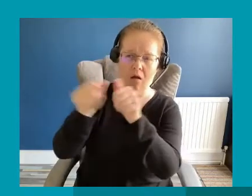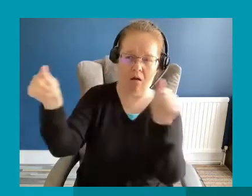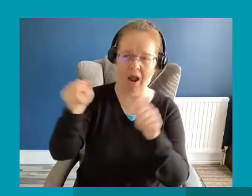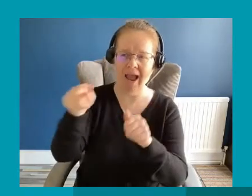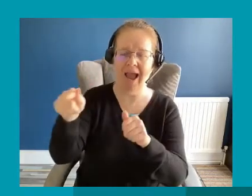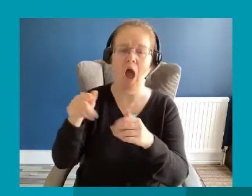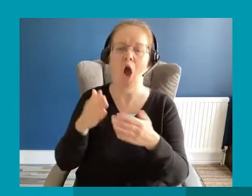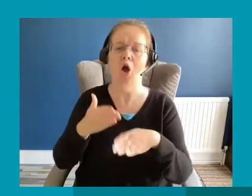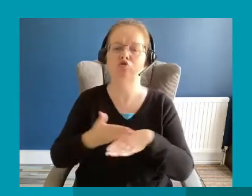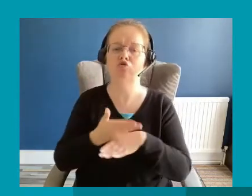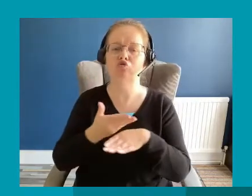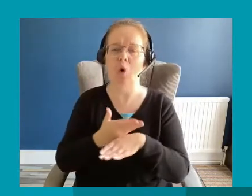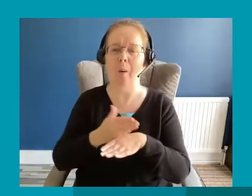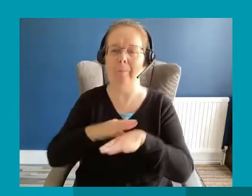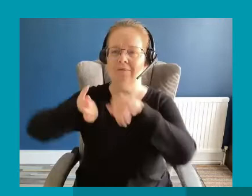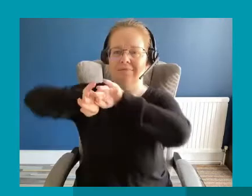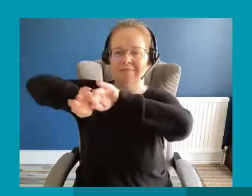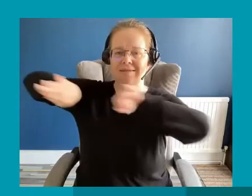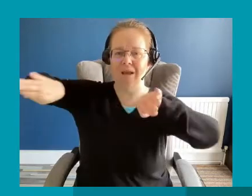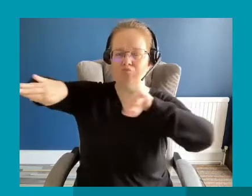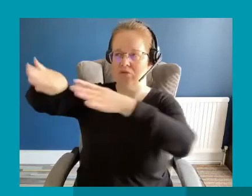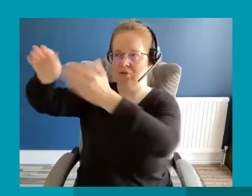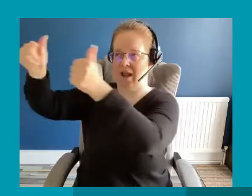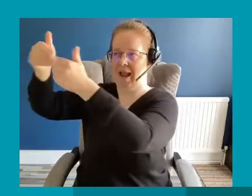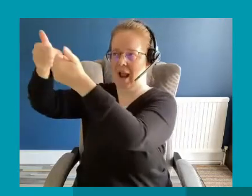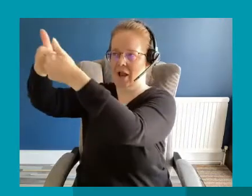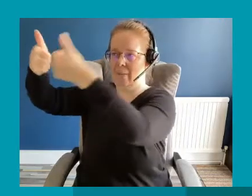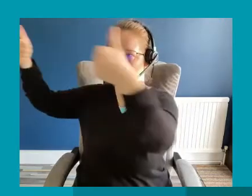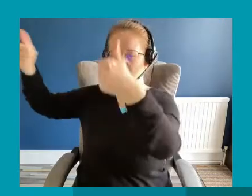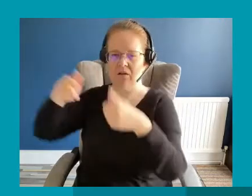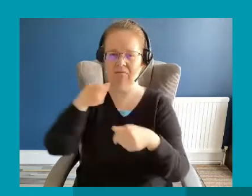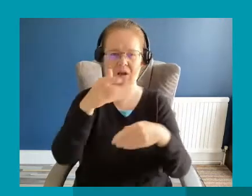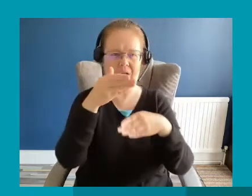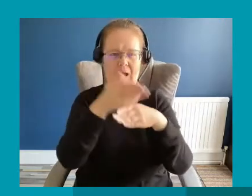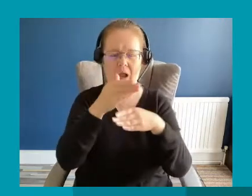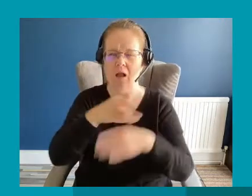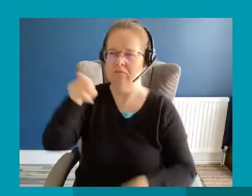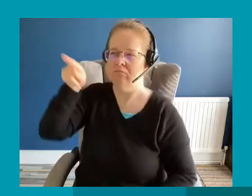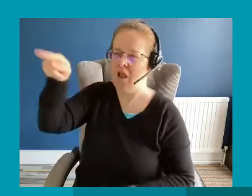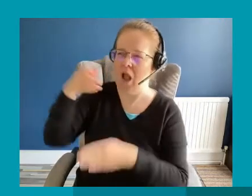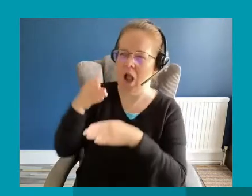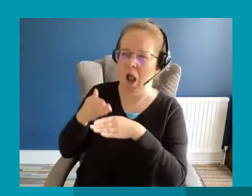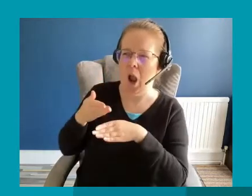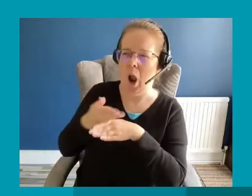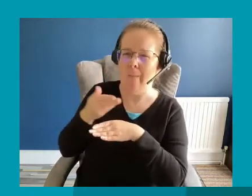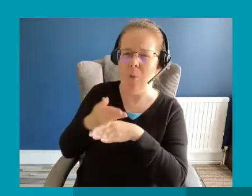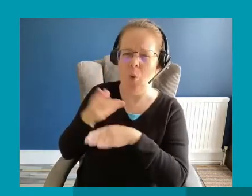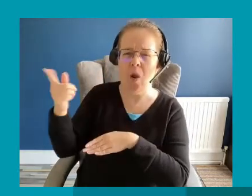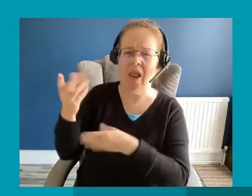individually and on its own merits. What is that employer saying about inclusion and diversity?